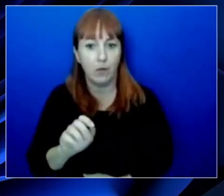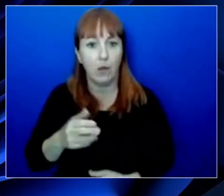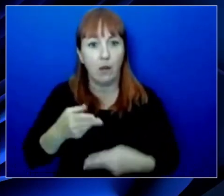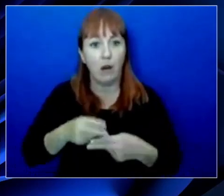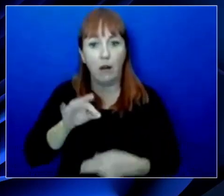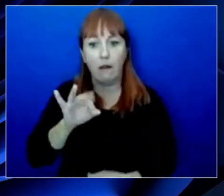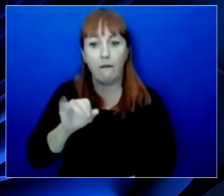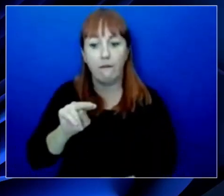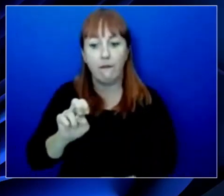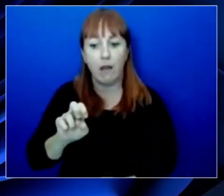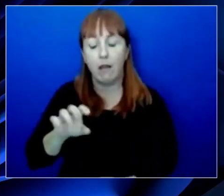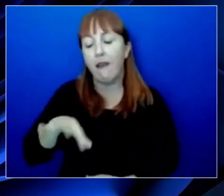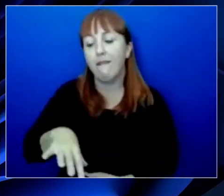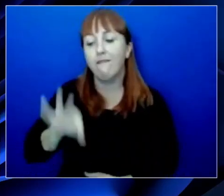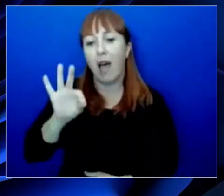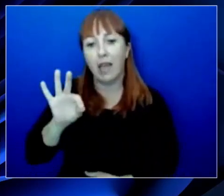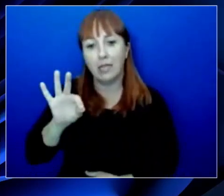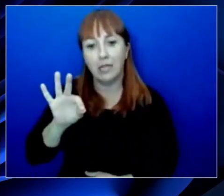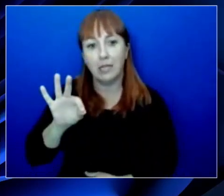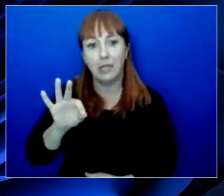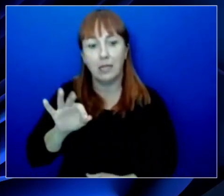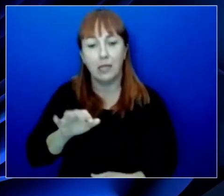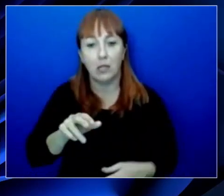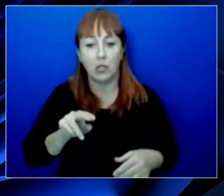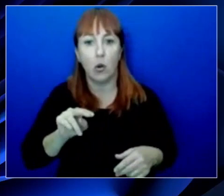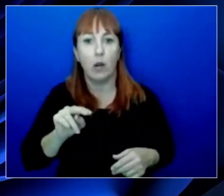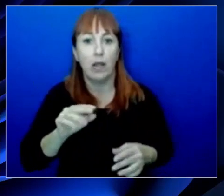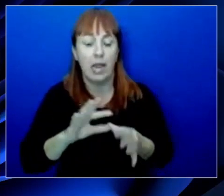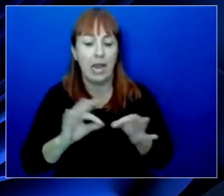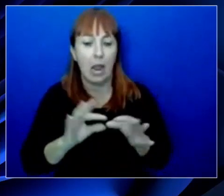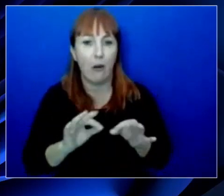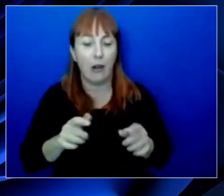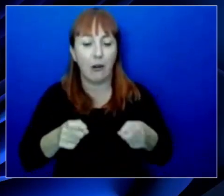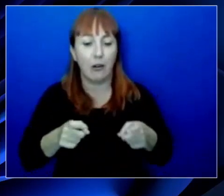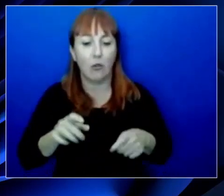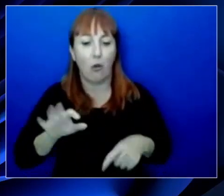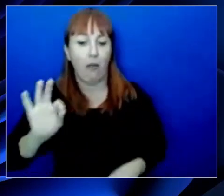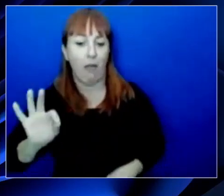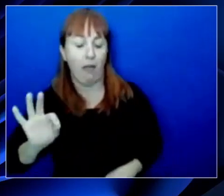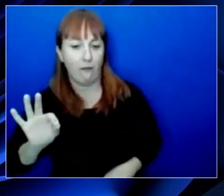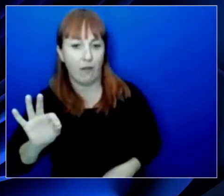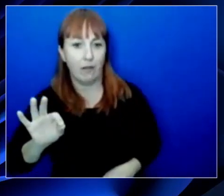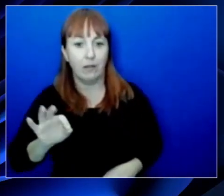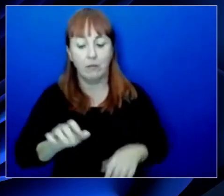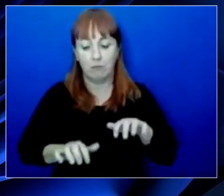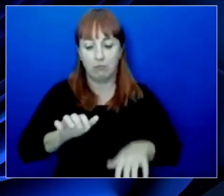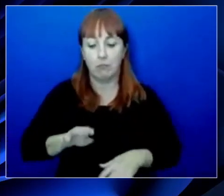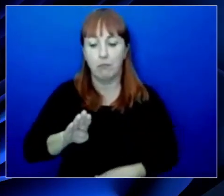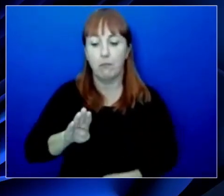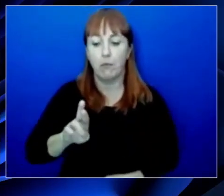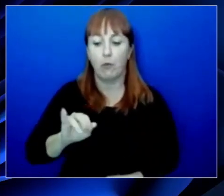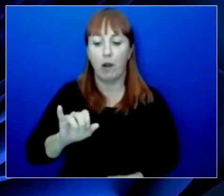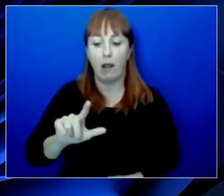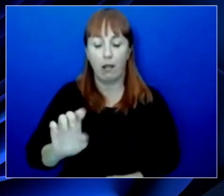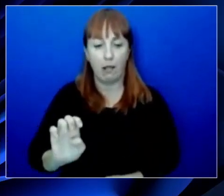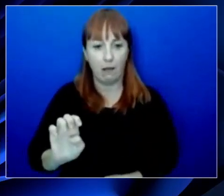so narrator control F as in find and I'm going to type in Braille.